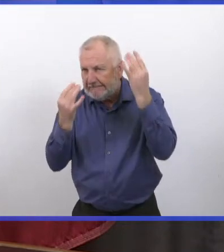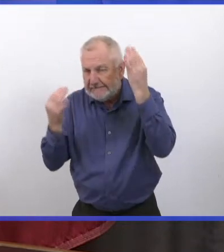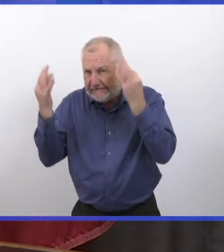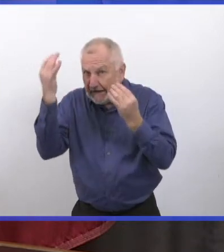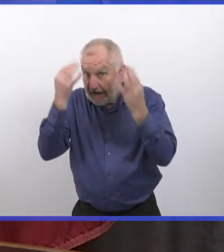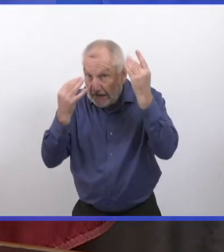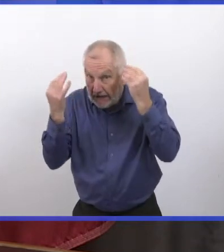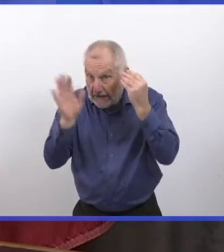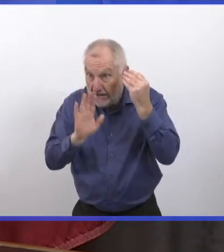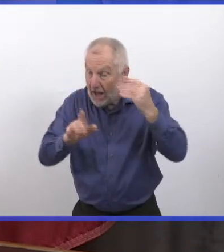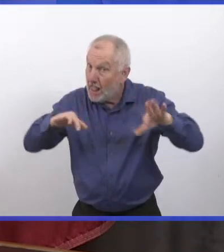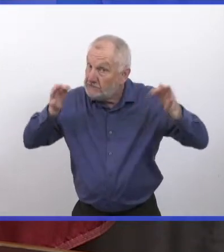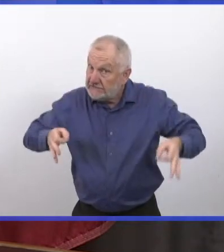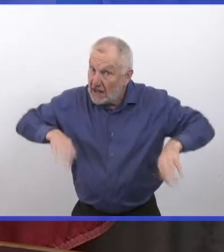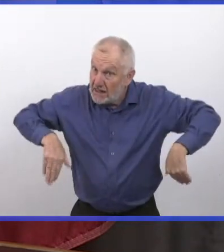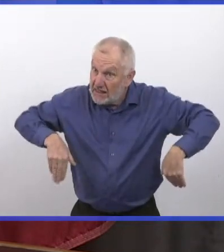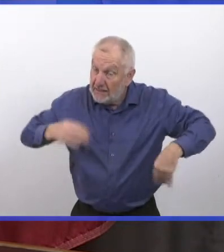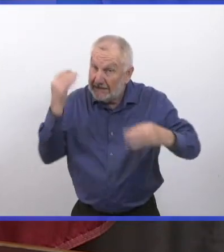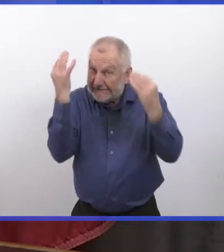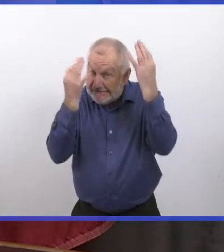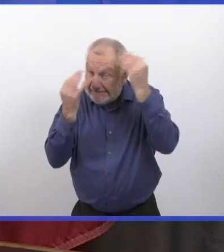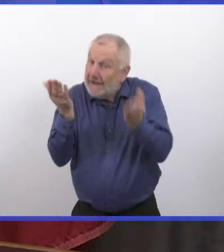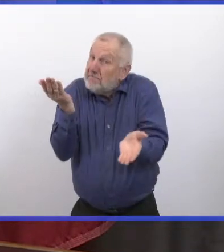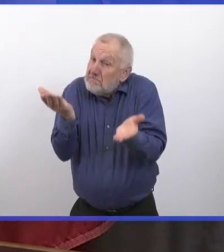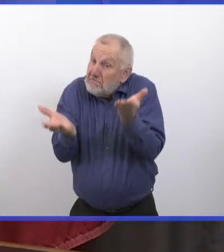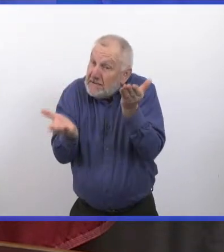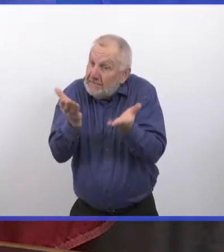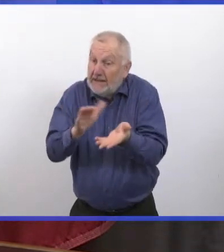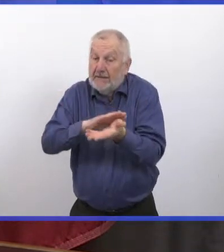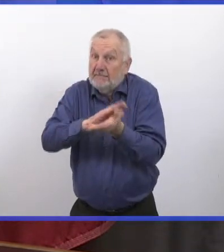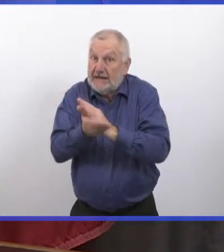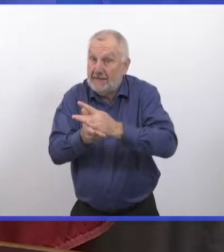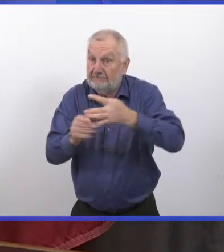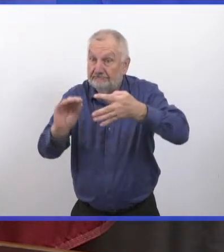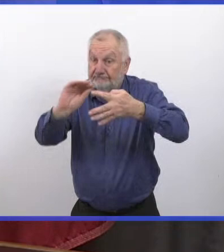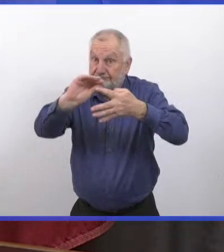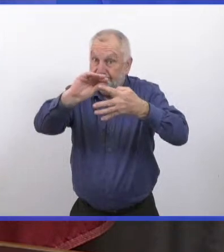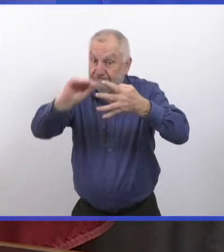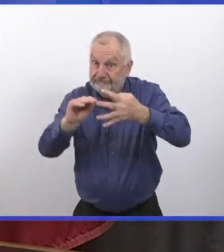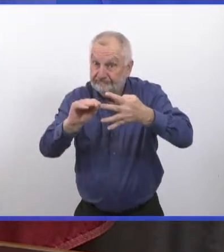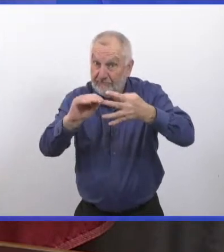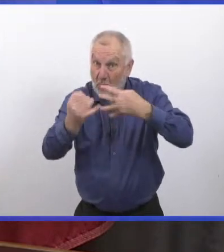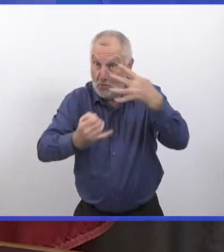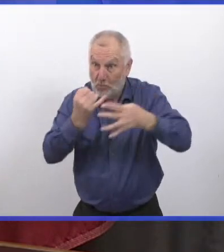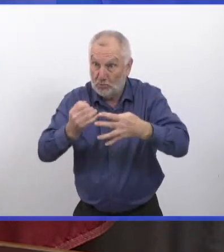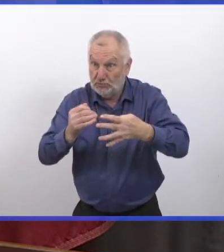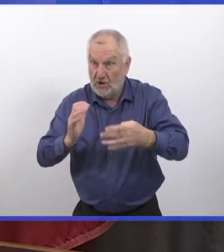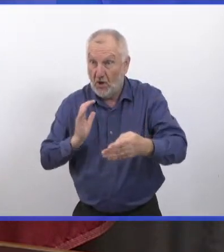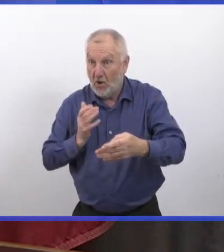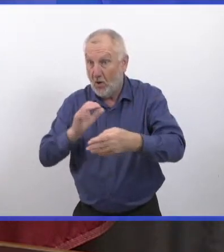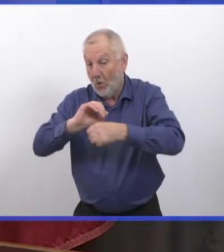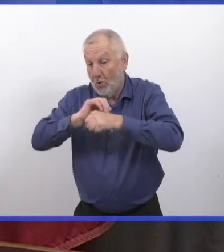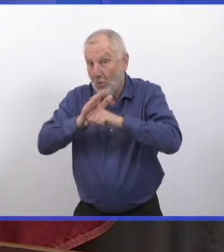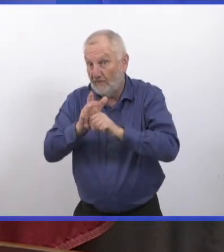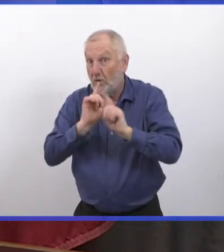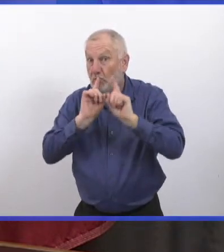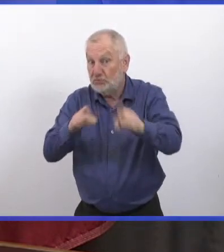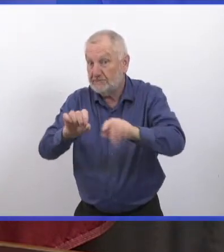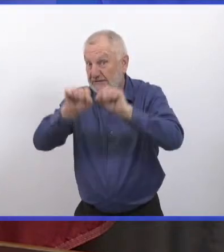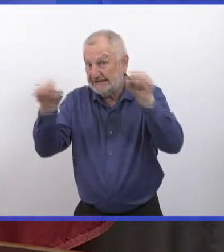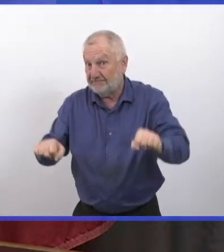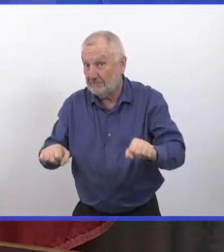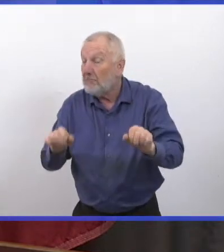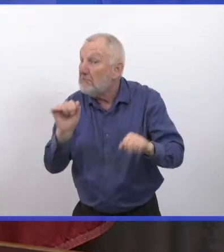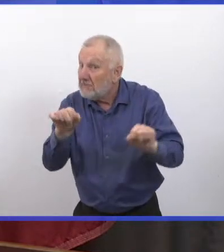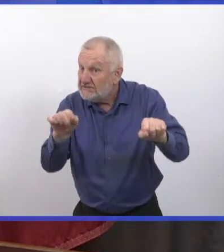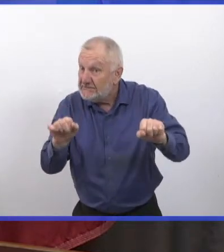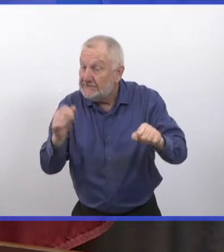Le problème avec l'arrivée d'un nouveau virus dans nos populations, c'est que cette population n'est pas immunisée contre ce virus.